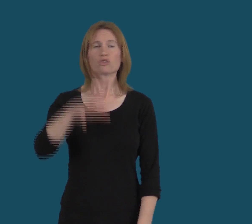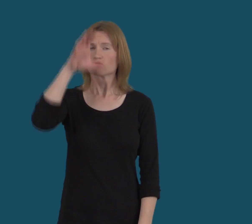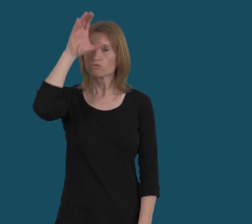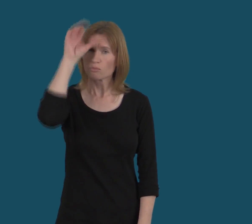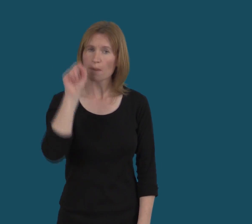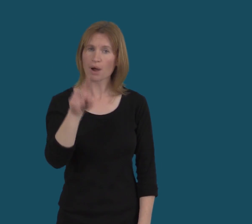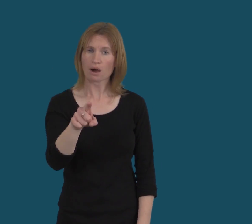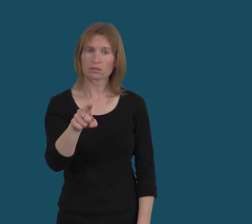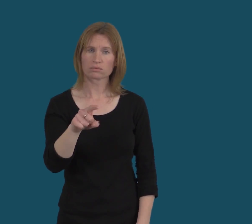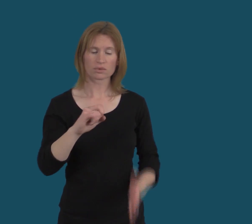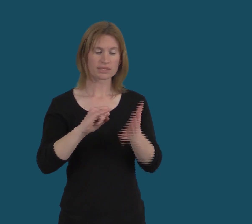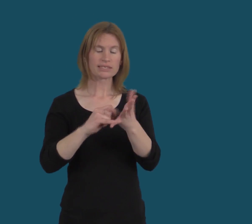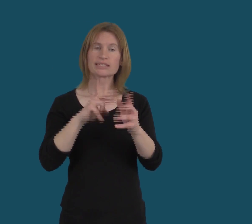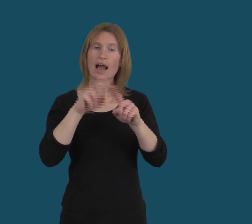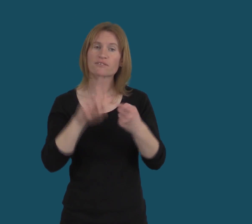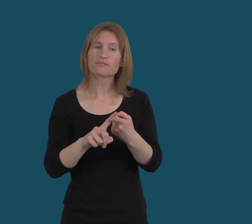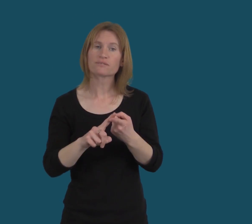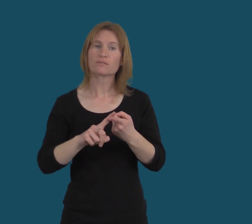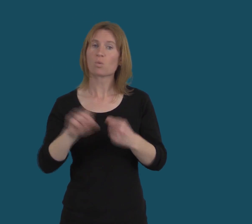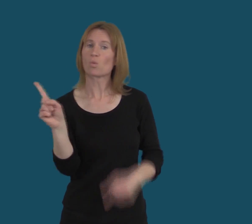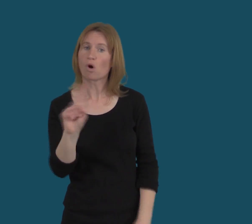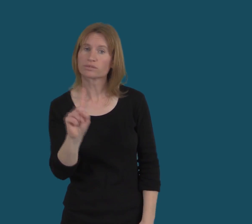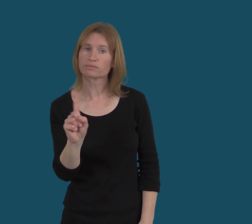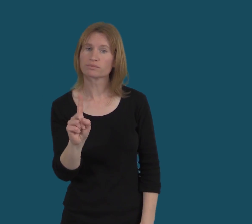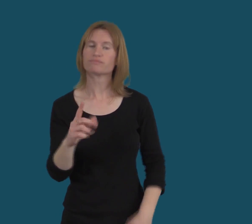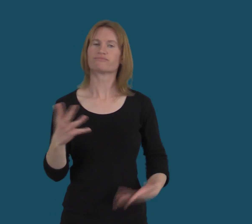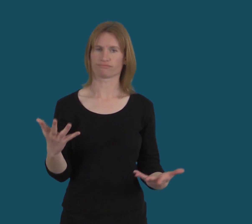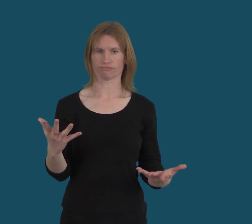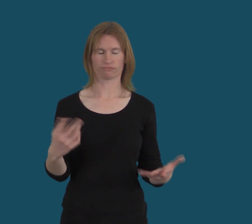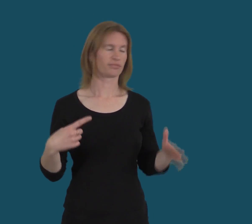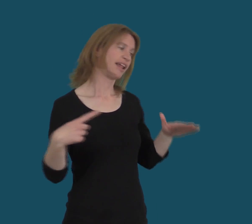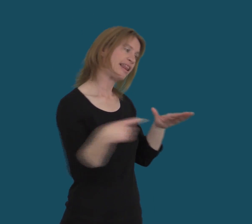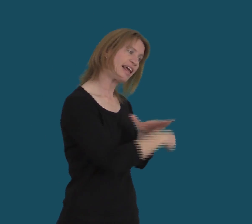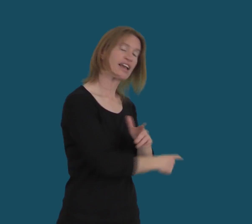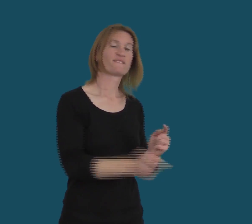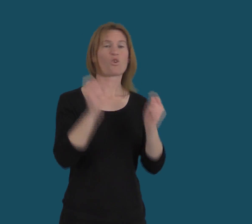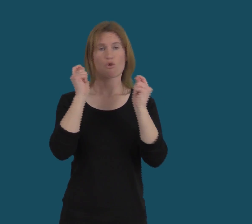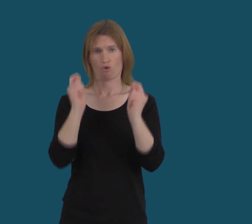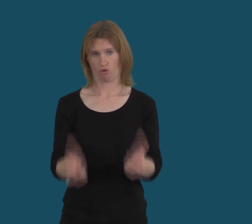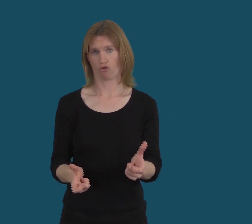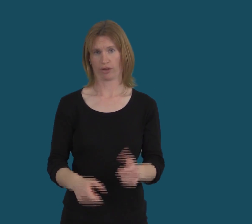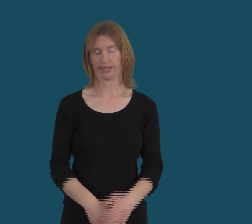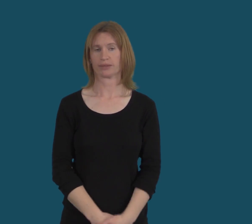Remember your safest option is to leave early.